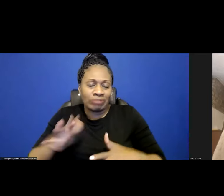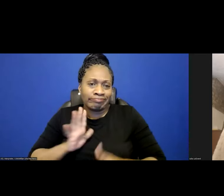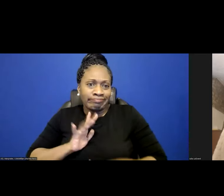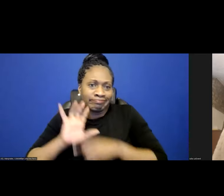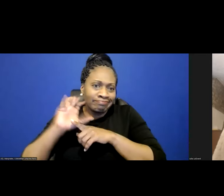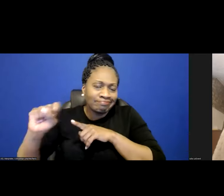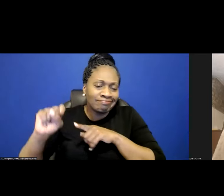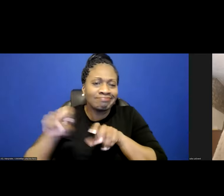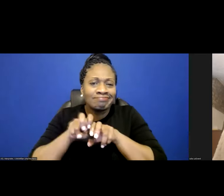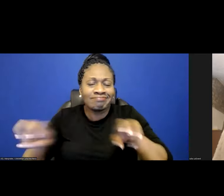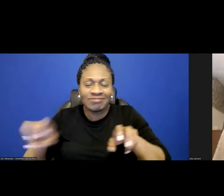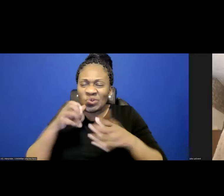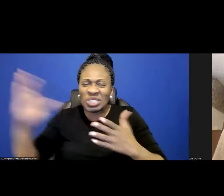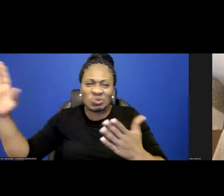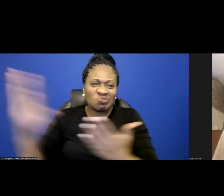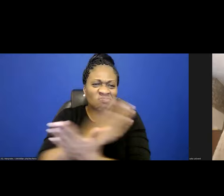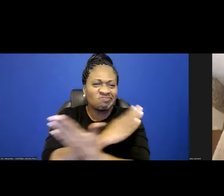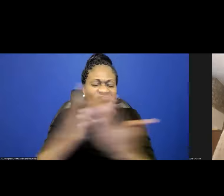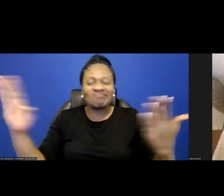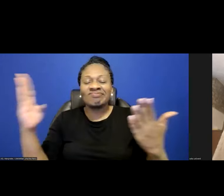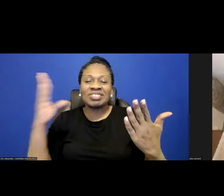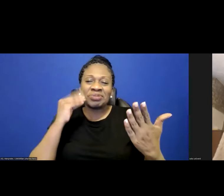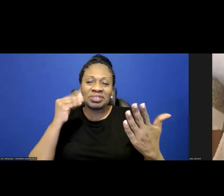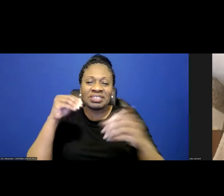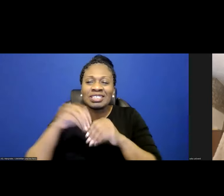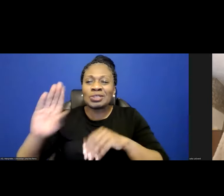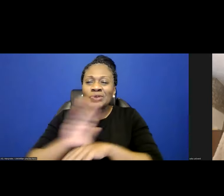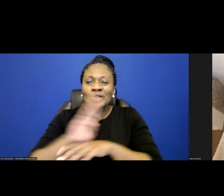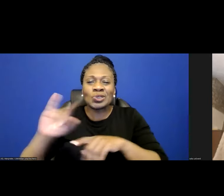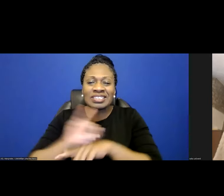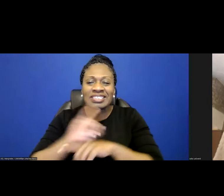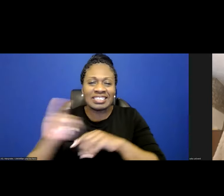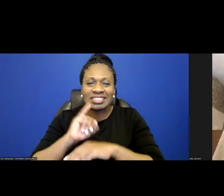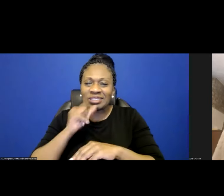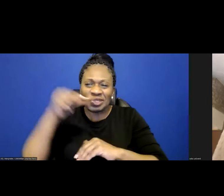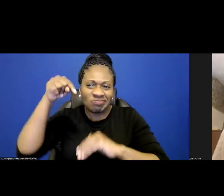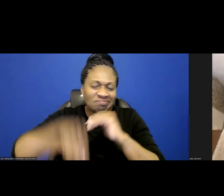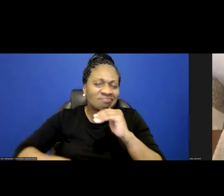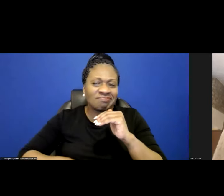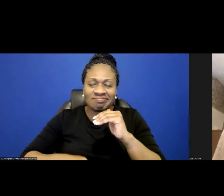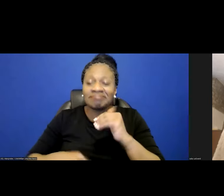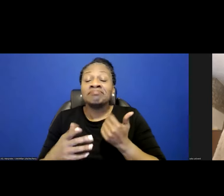that bring a wide range of experiences in the music industry and beyond. But before we get started,